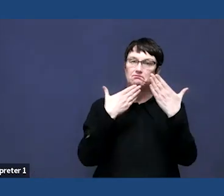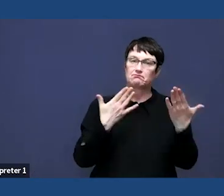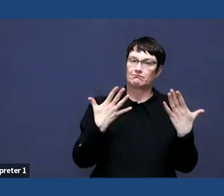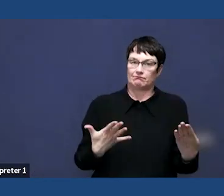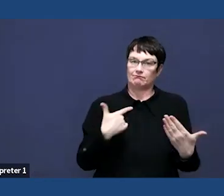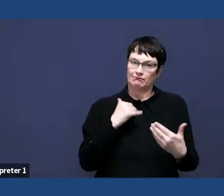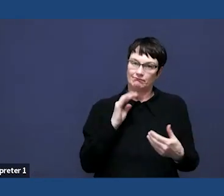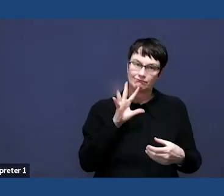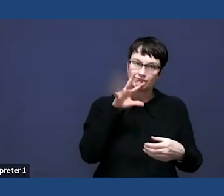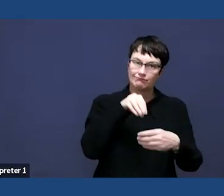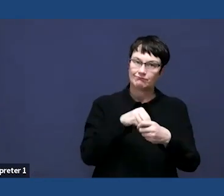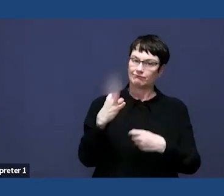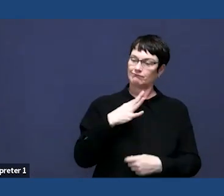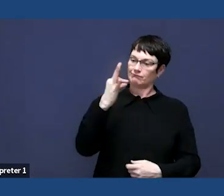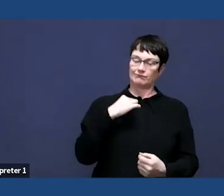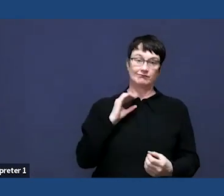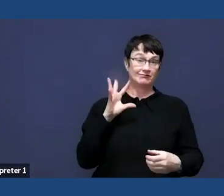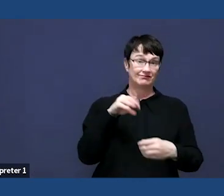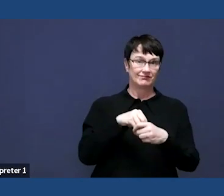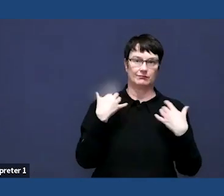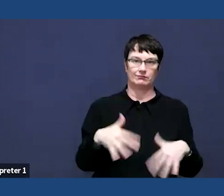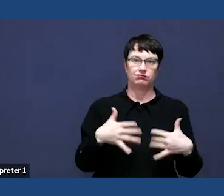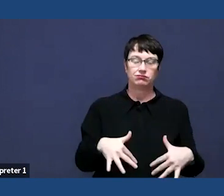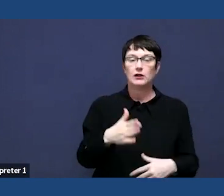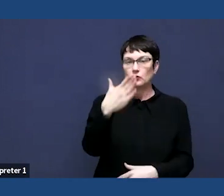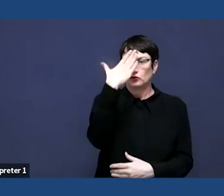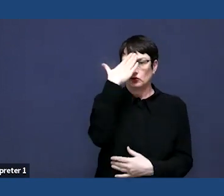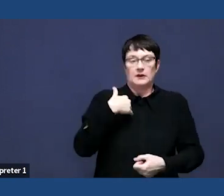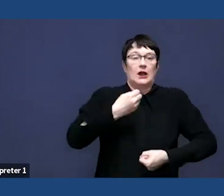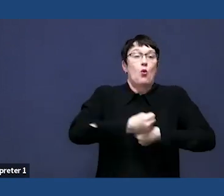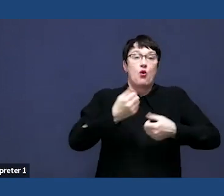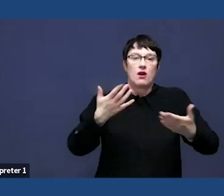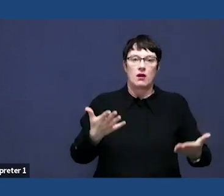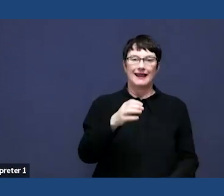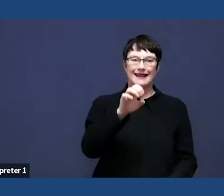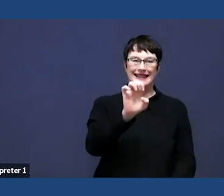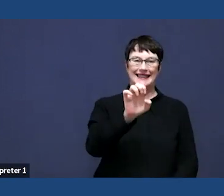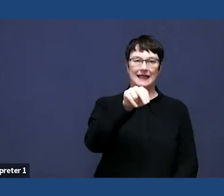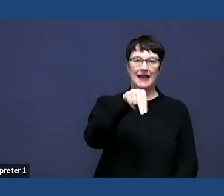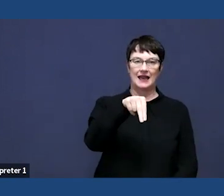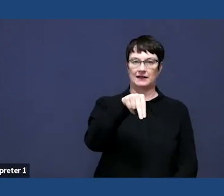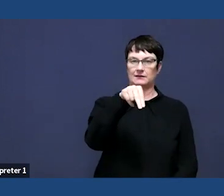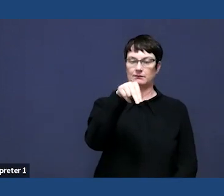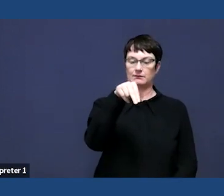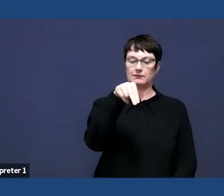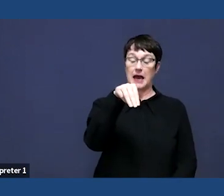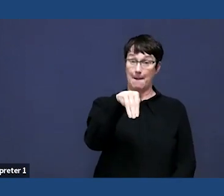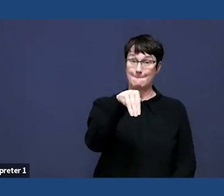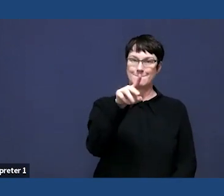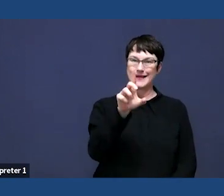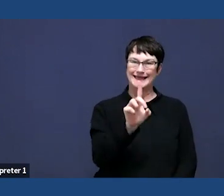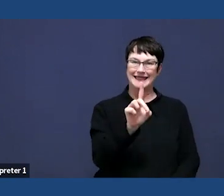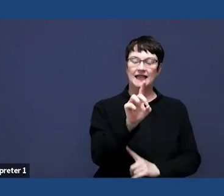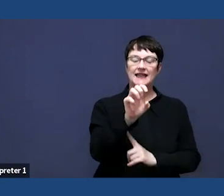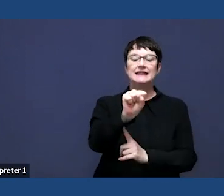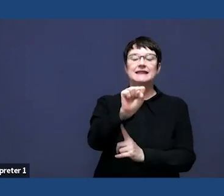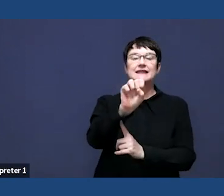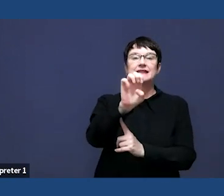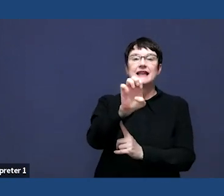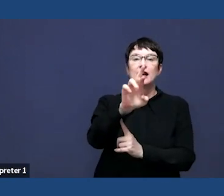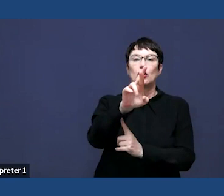I work for EMD Serono which is the healthcare pharmaceutical for Germany.